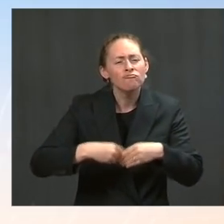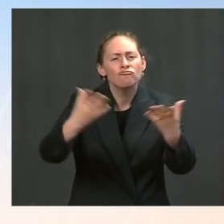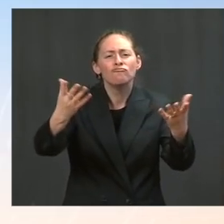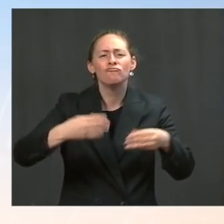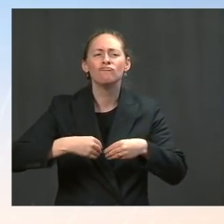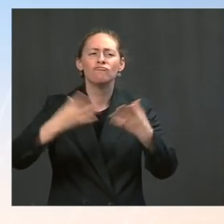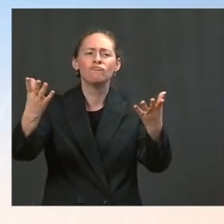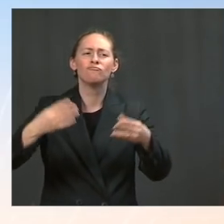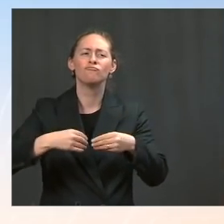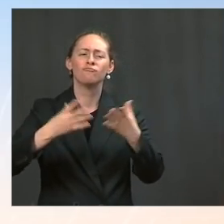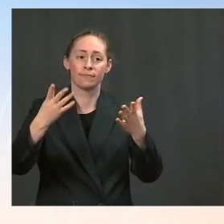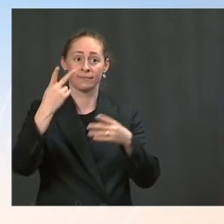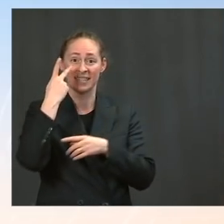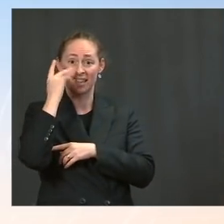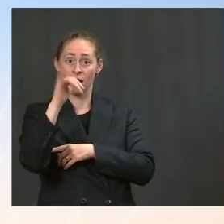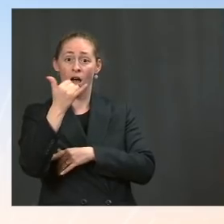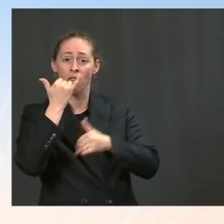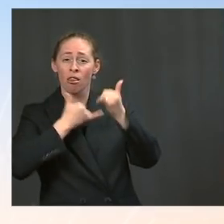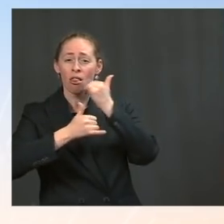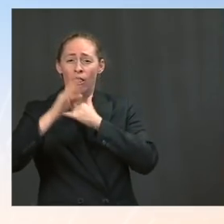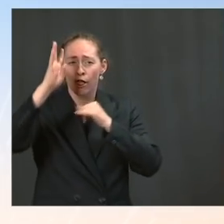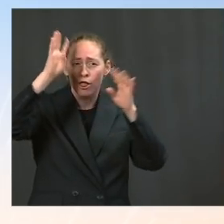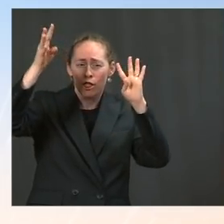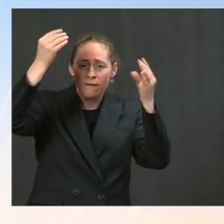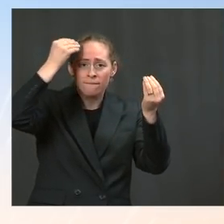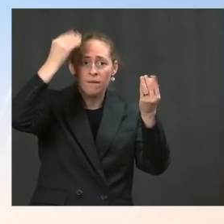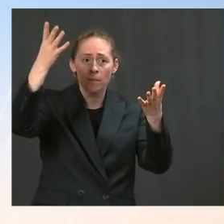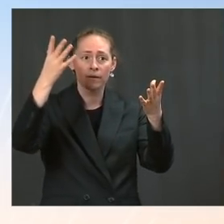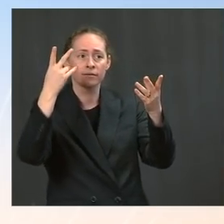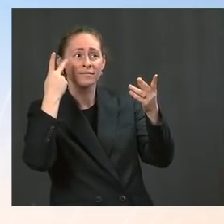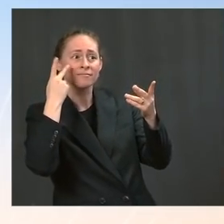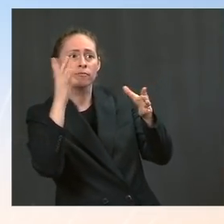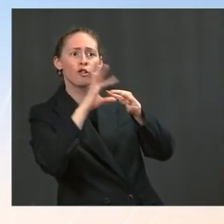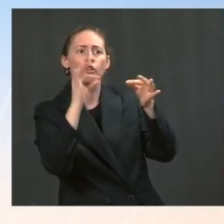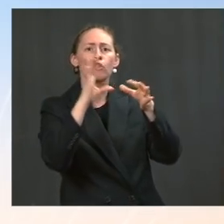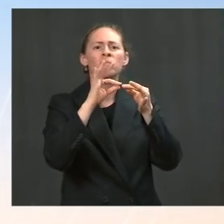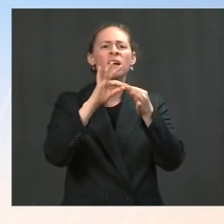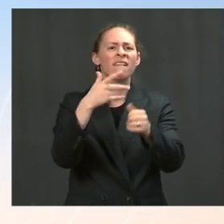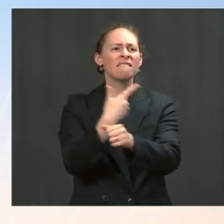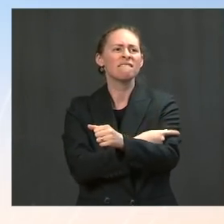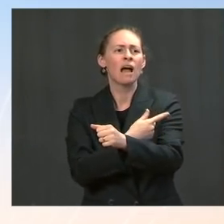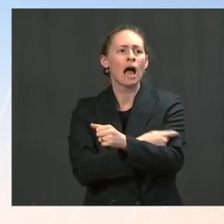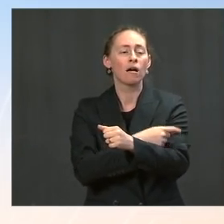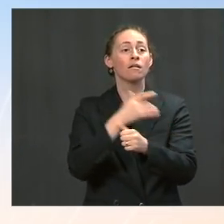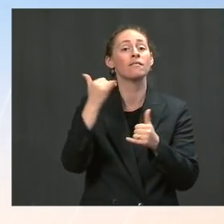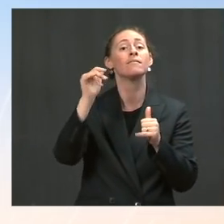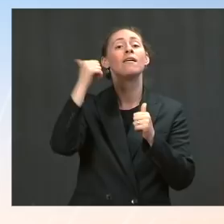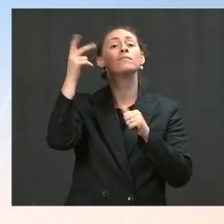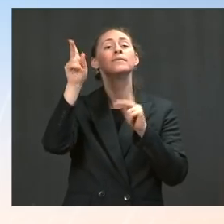approved vaccines are ineffective and unhelpful -- a lot of people on these platforms, they're not discriminating, as you all know,